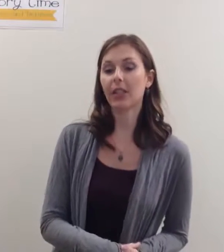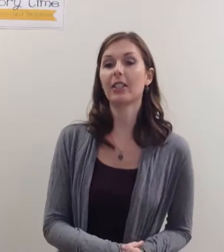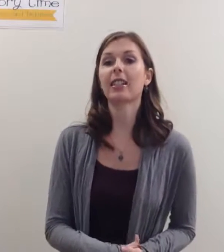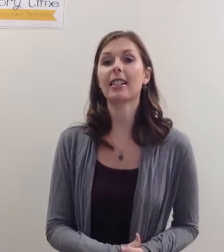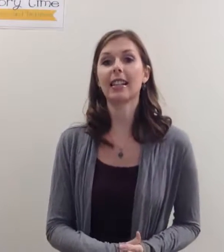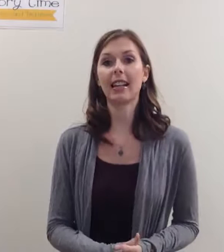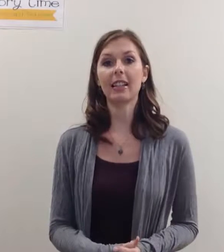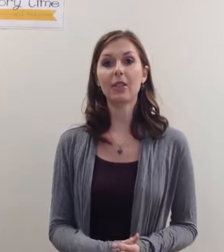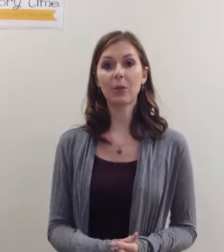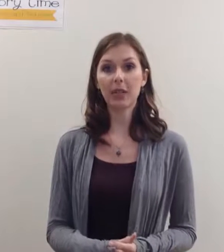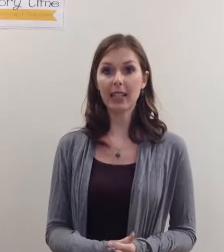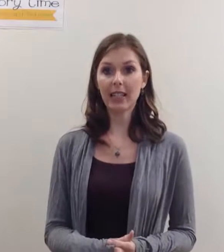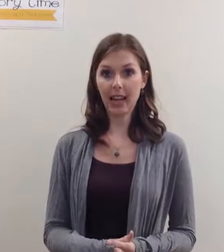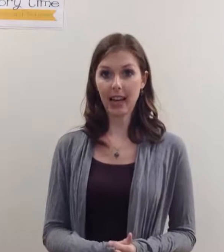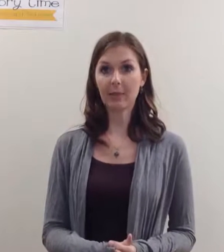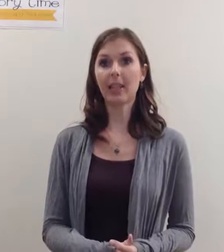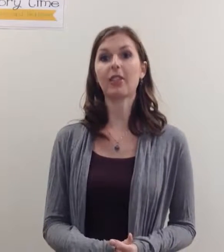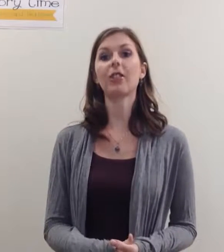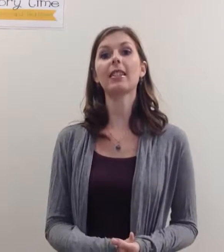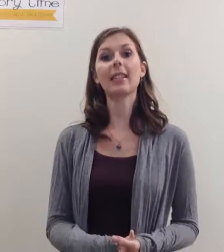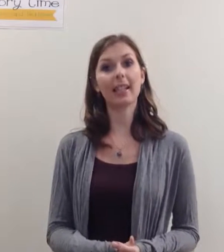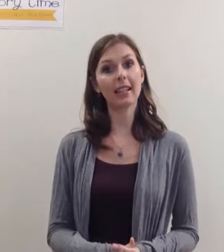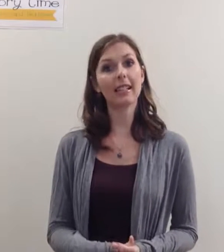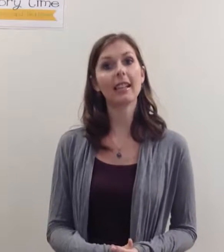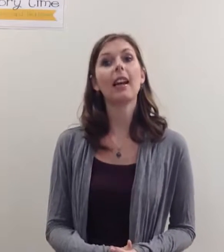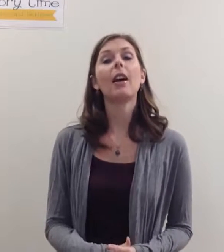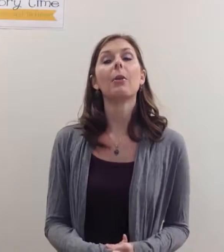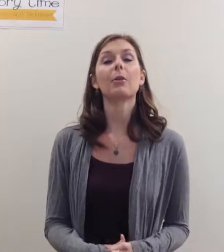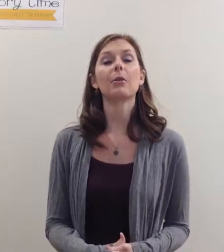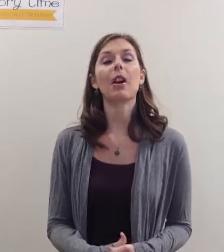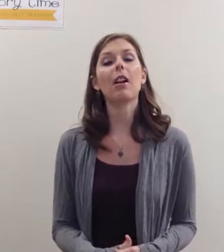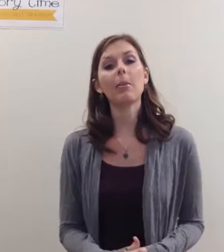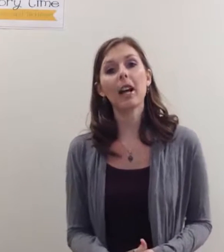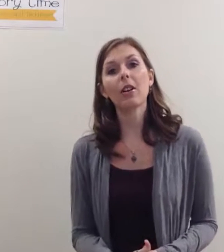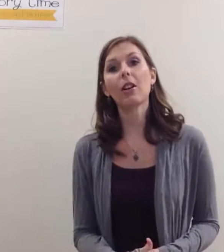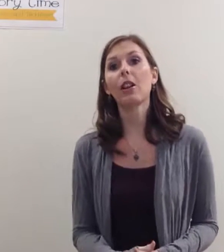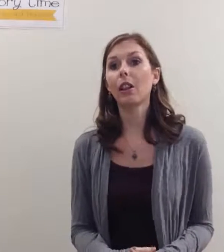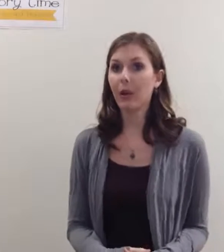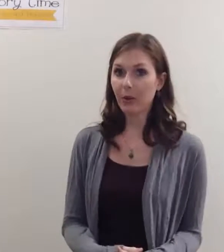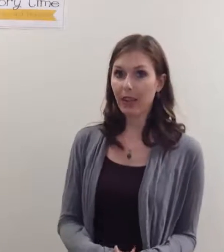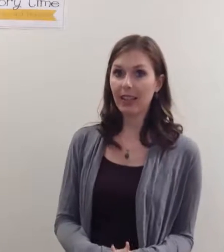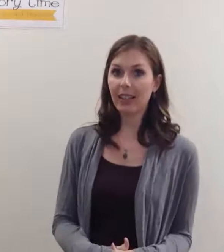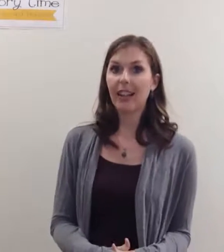Signing Story Time Session Six, which was all about clothing!